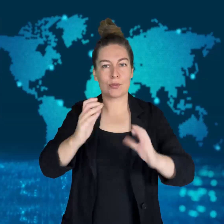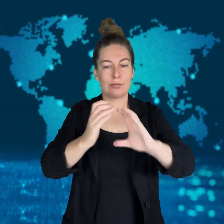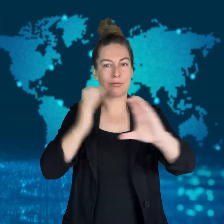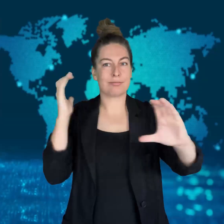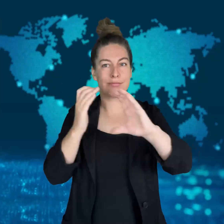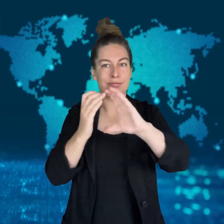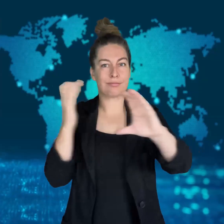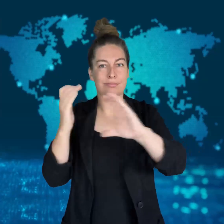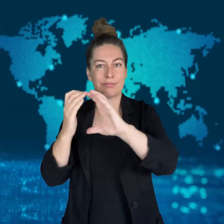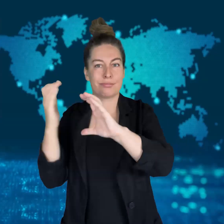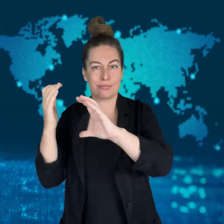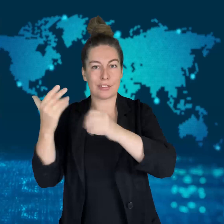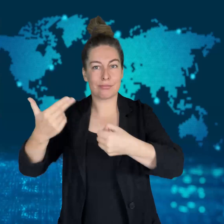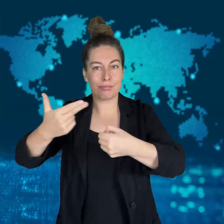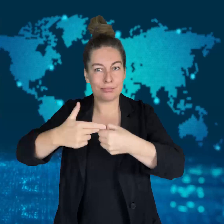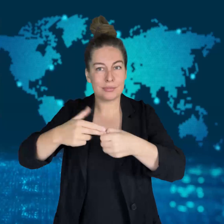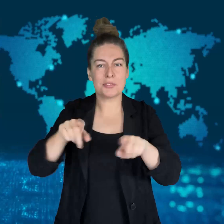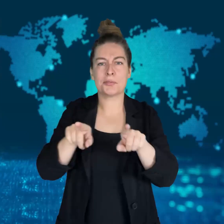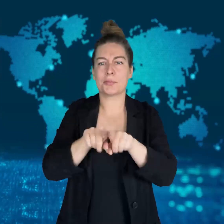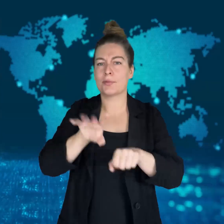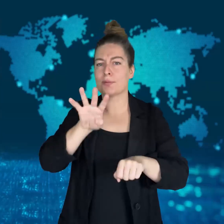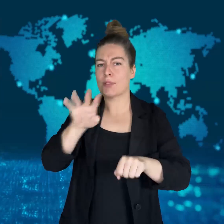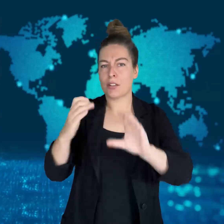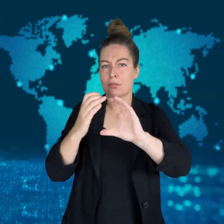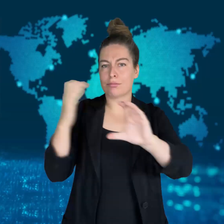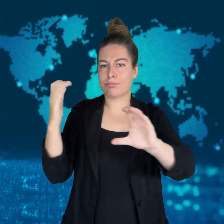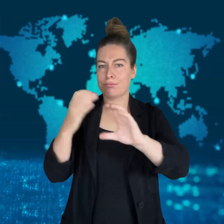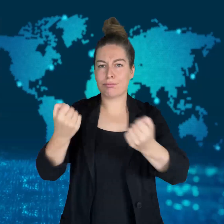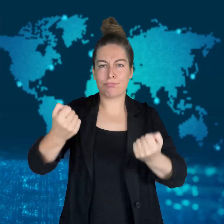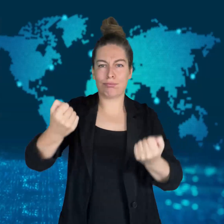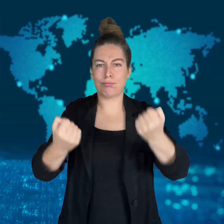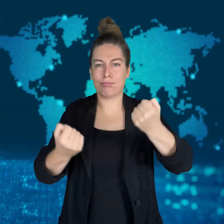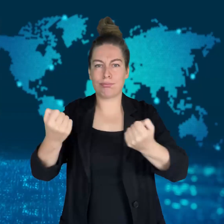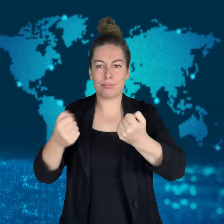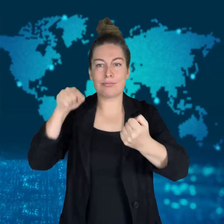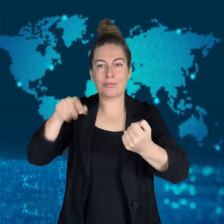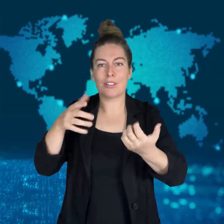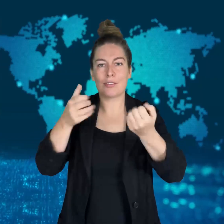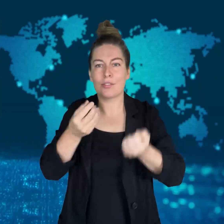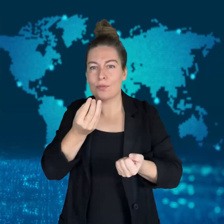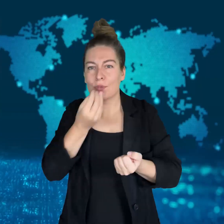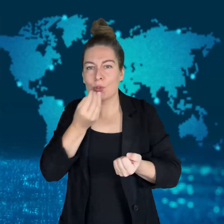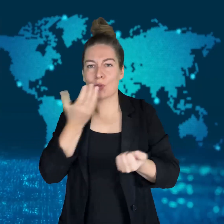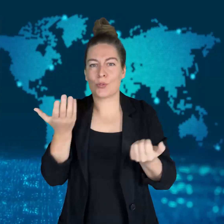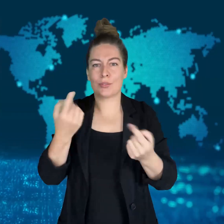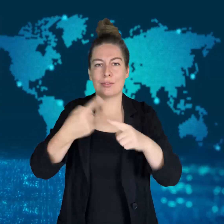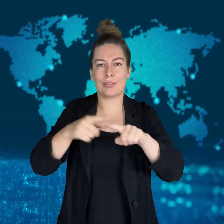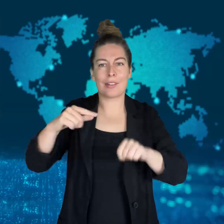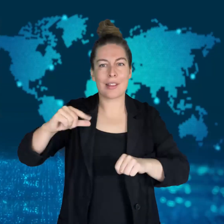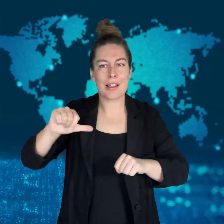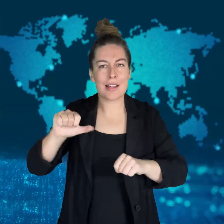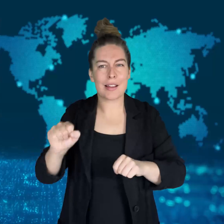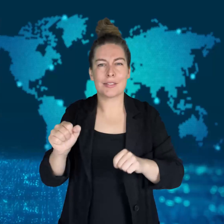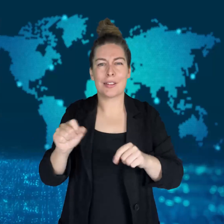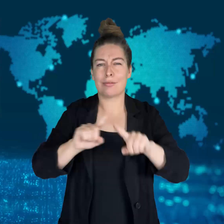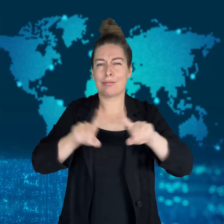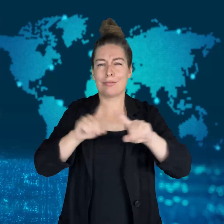and around 200 trucks of supplies.